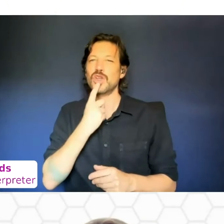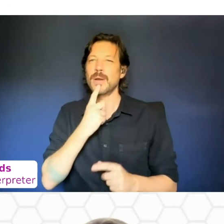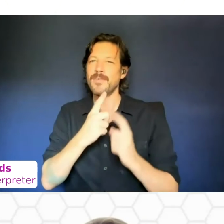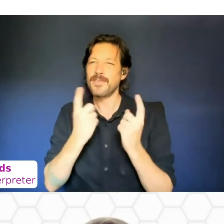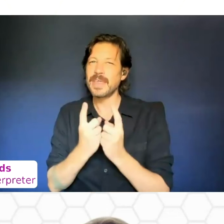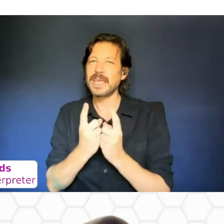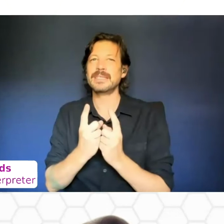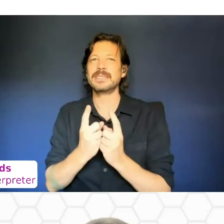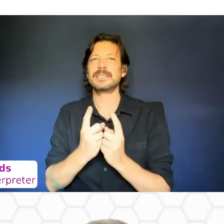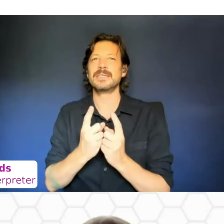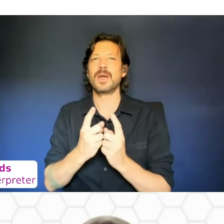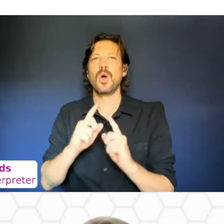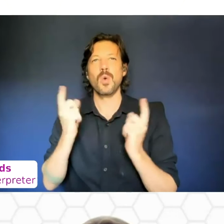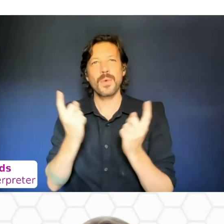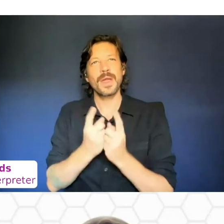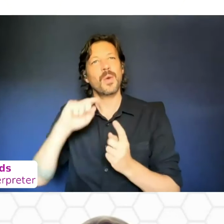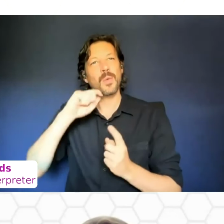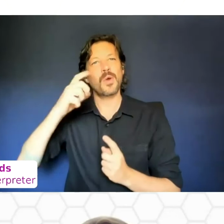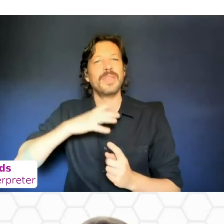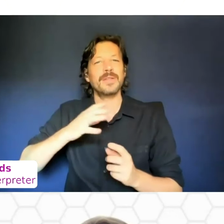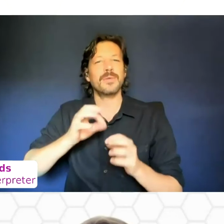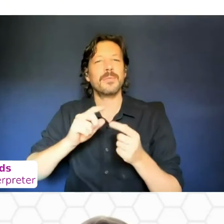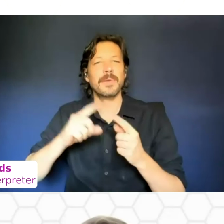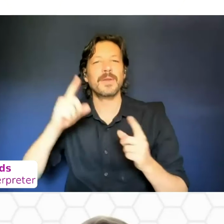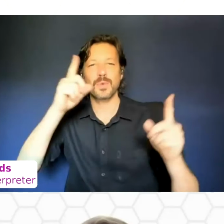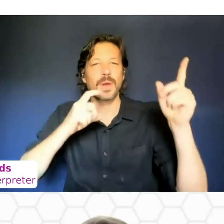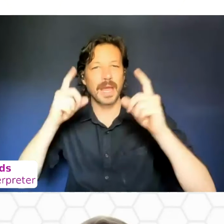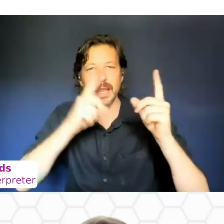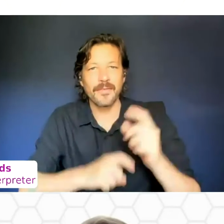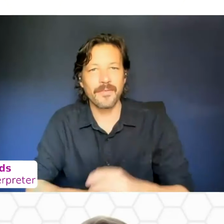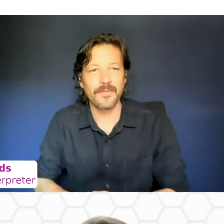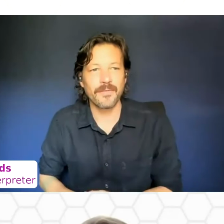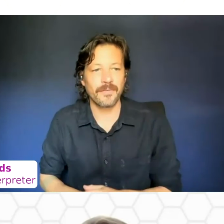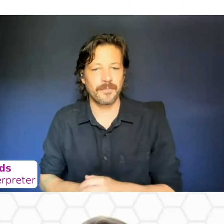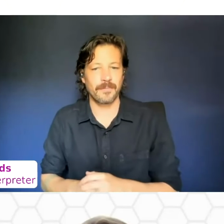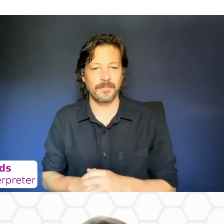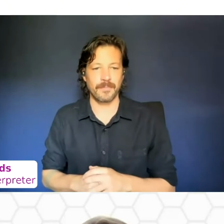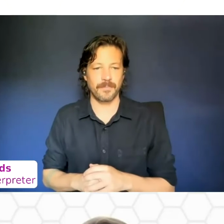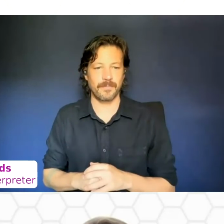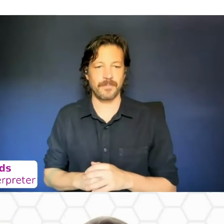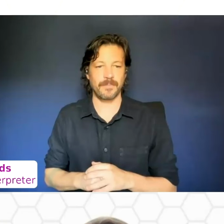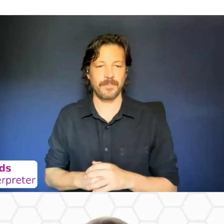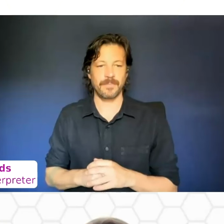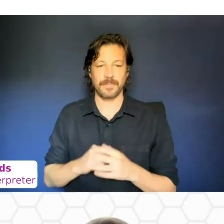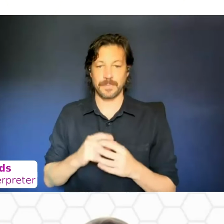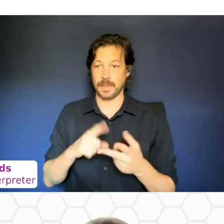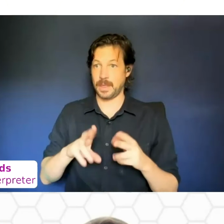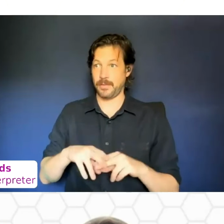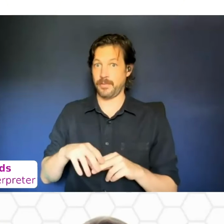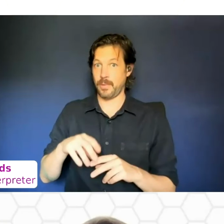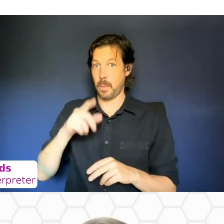creatively where there is the possibility that they could be covered under the SDA Provisions.